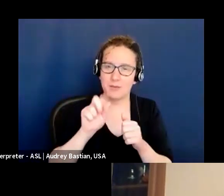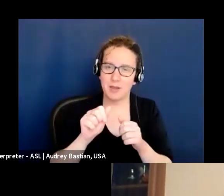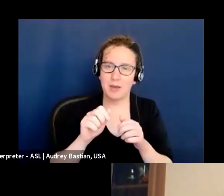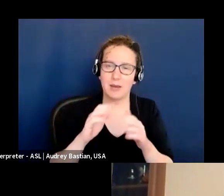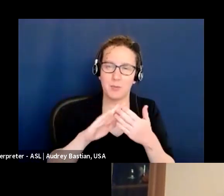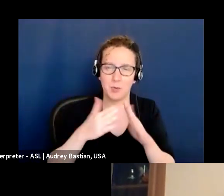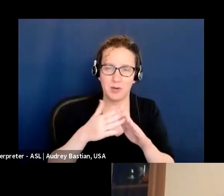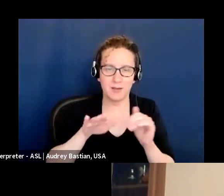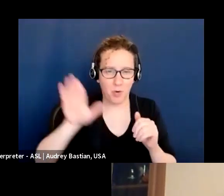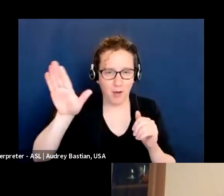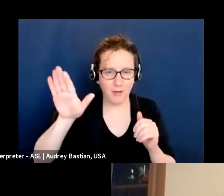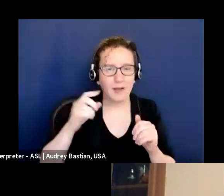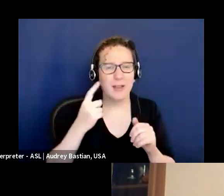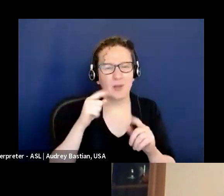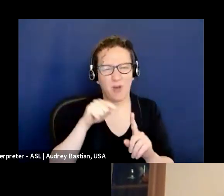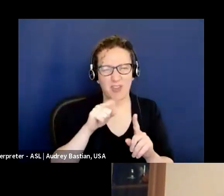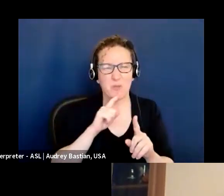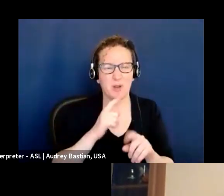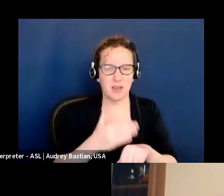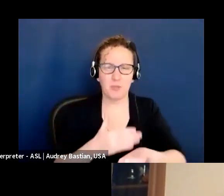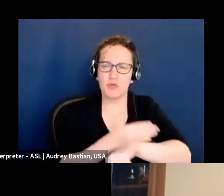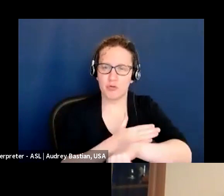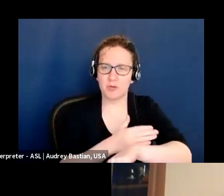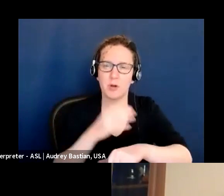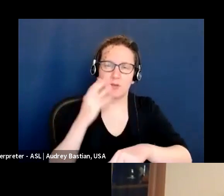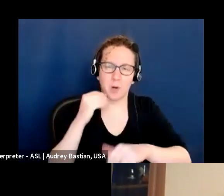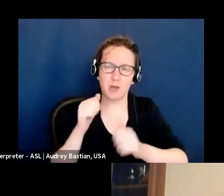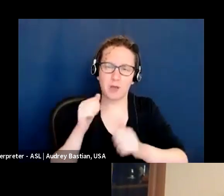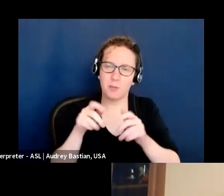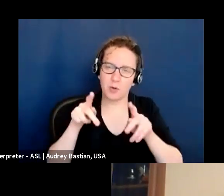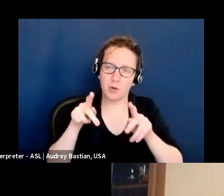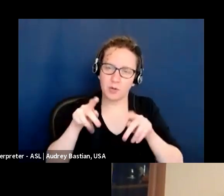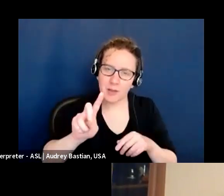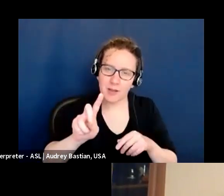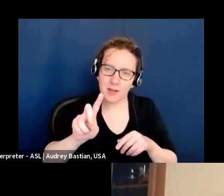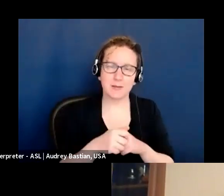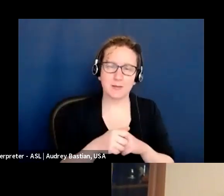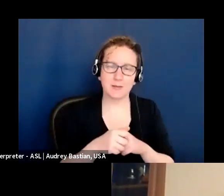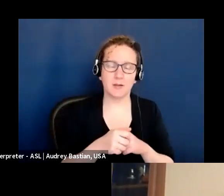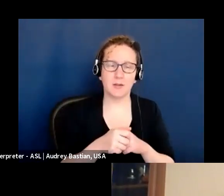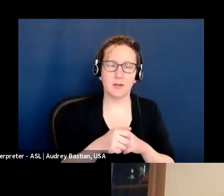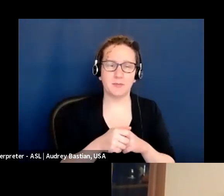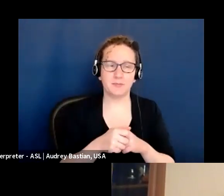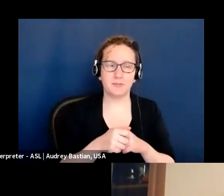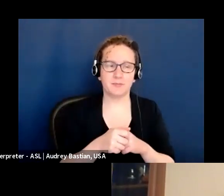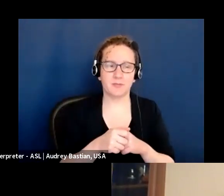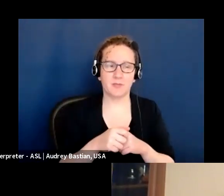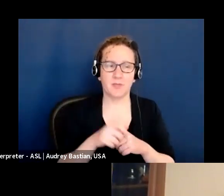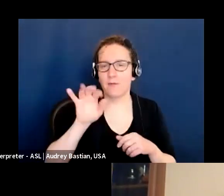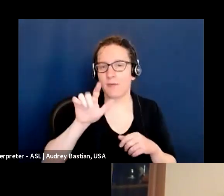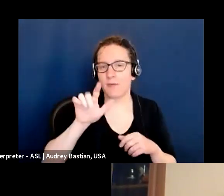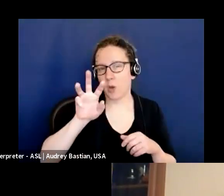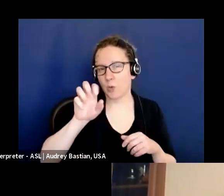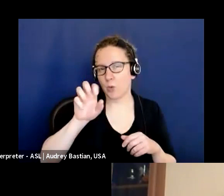that can really enhance your experience, the kind of fellowship that you kind of strike up